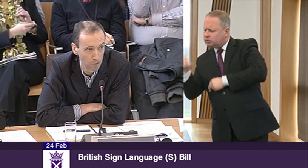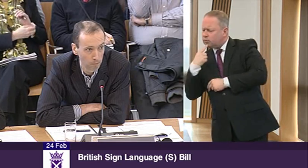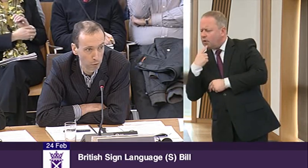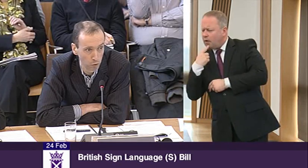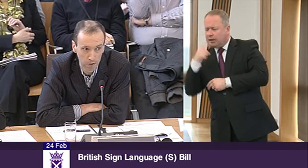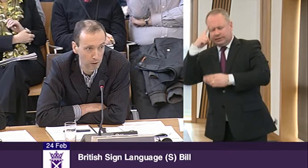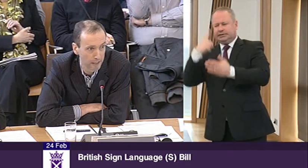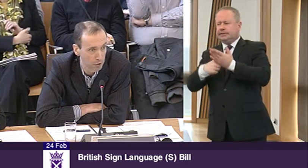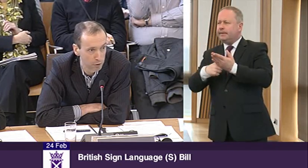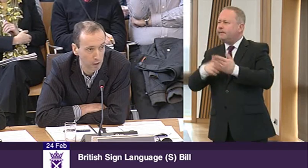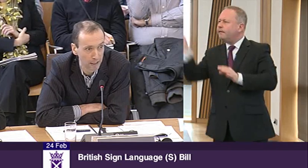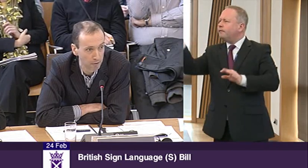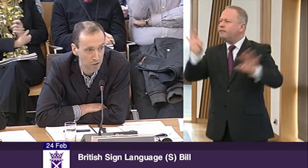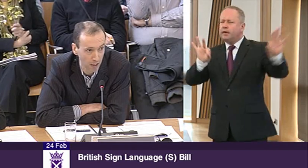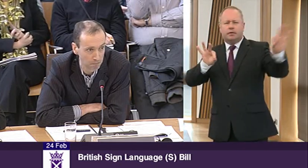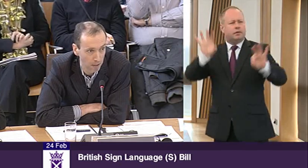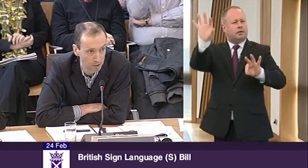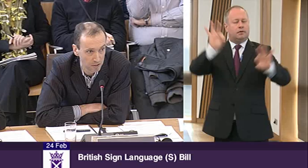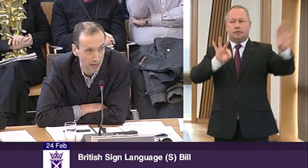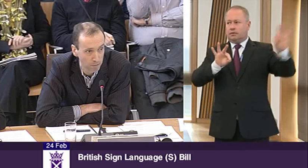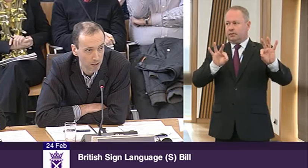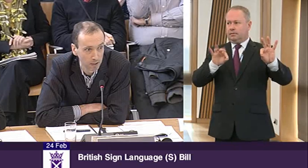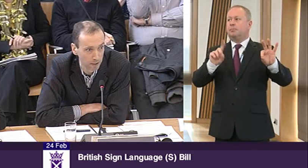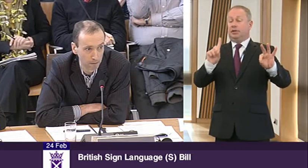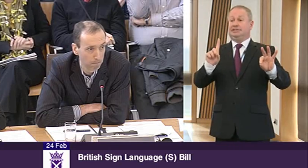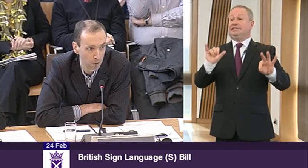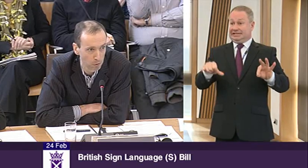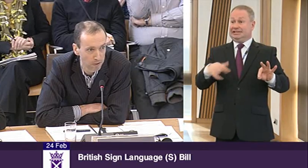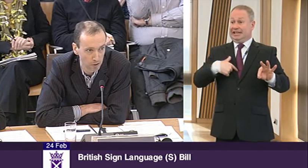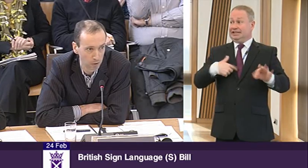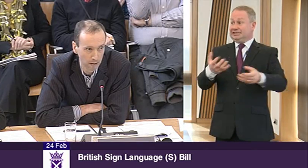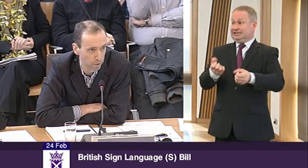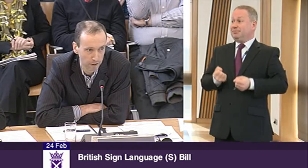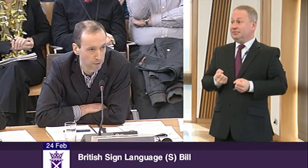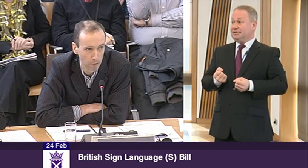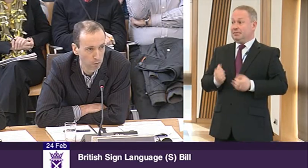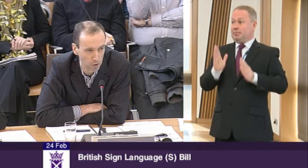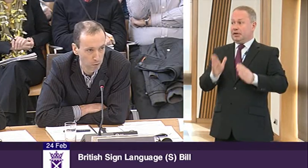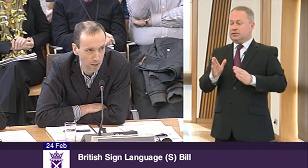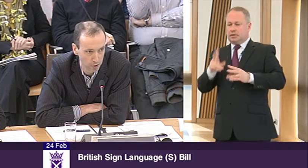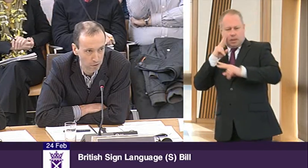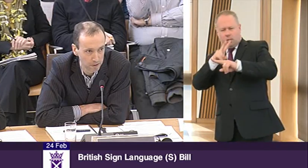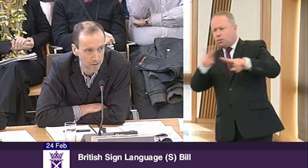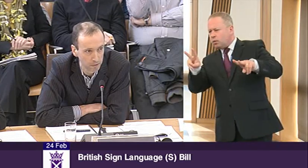I accept your line of reasoning, but we would have to look at everything in the round, once